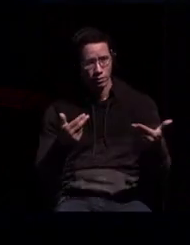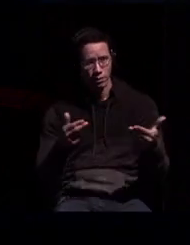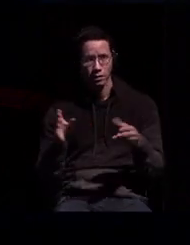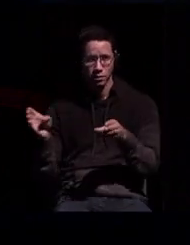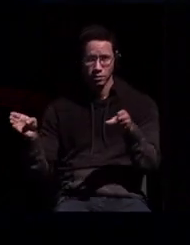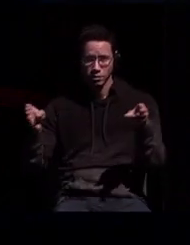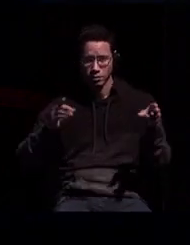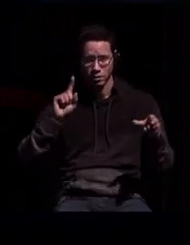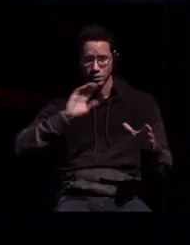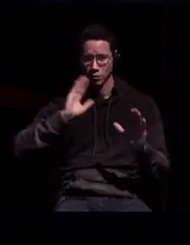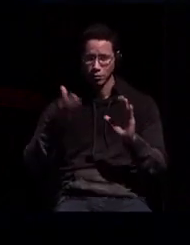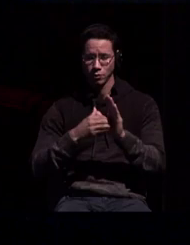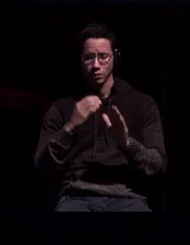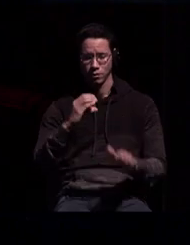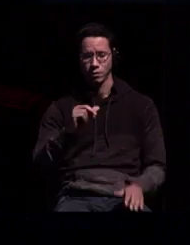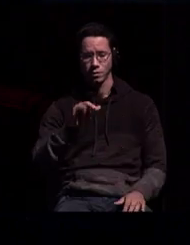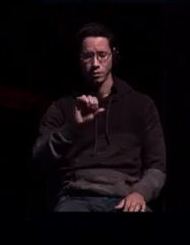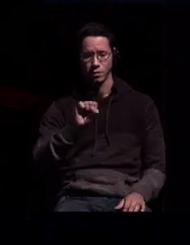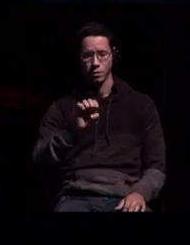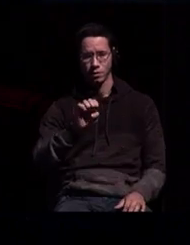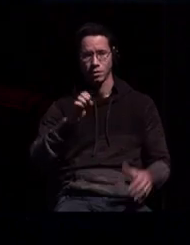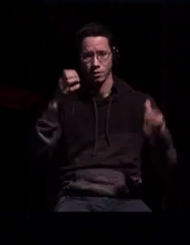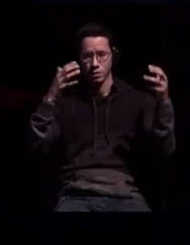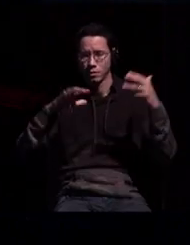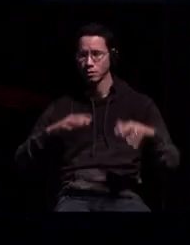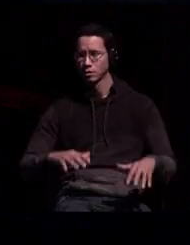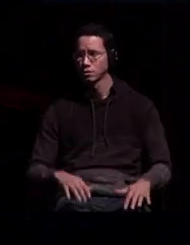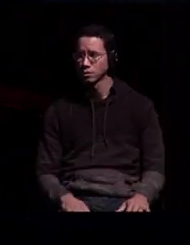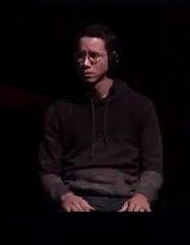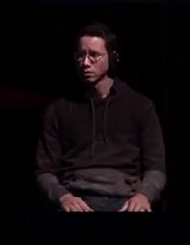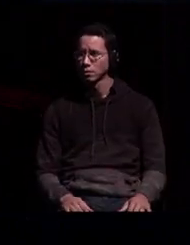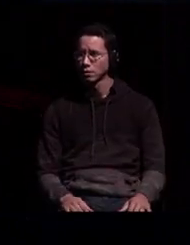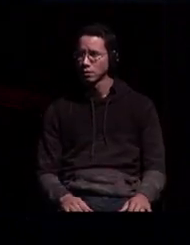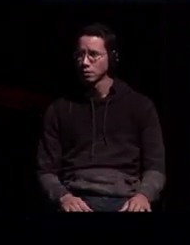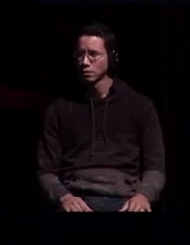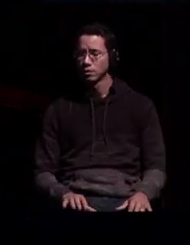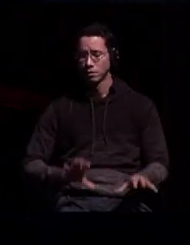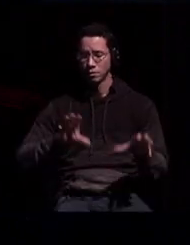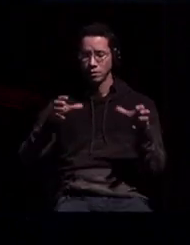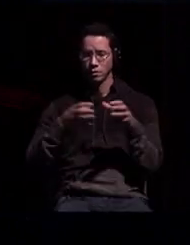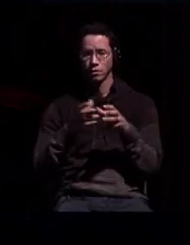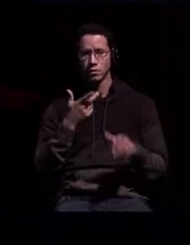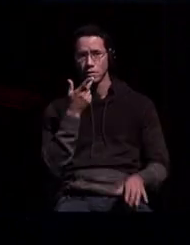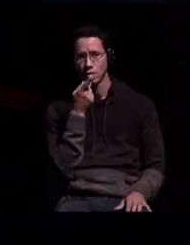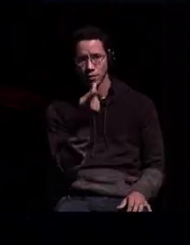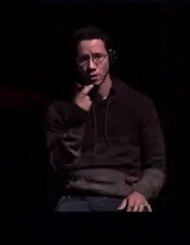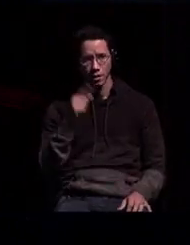In my organization, Equality in Tourism, we always discuss if gender perspective is to be included in the sustainable development